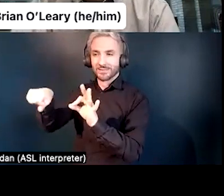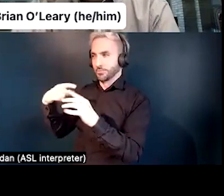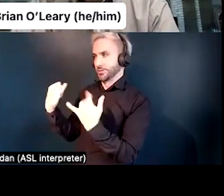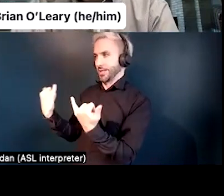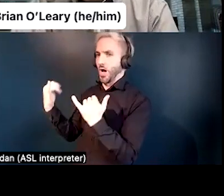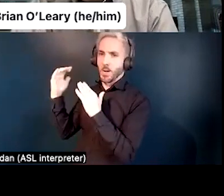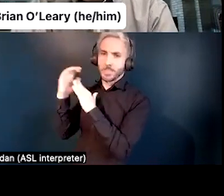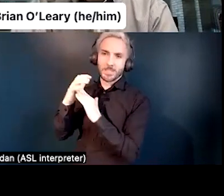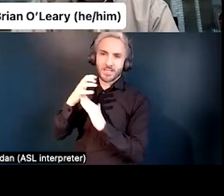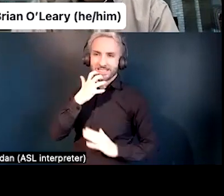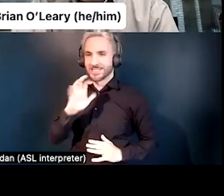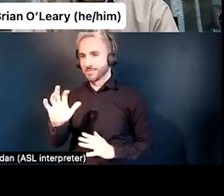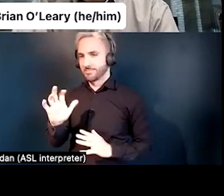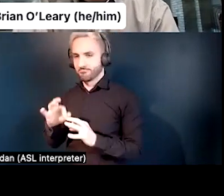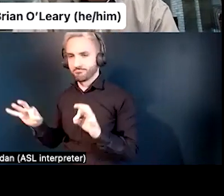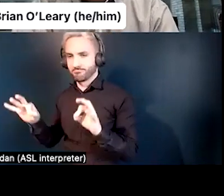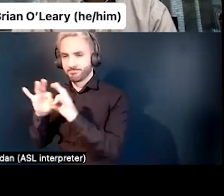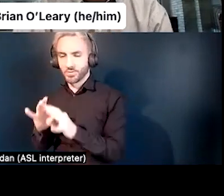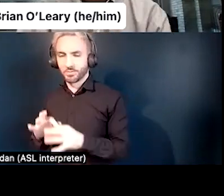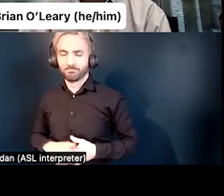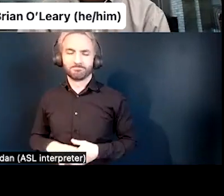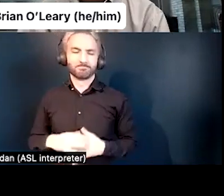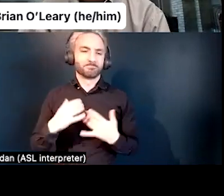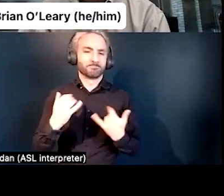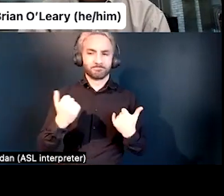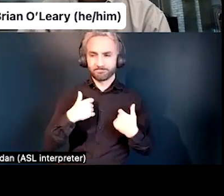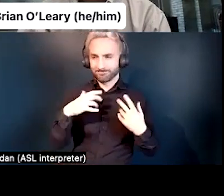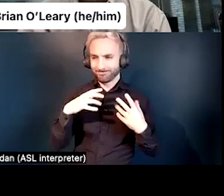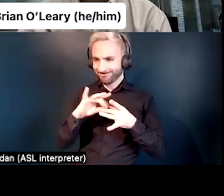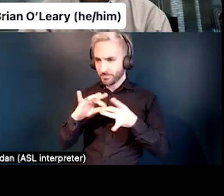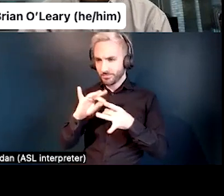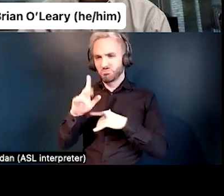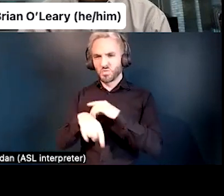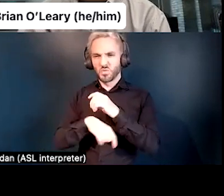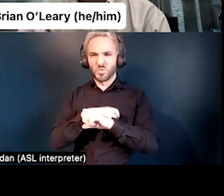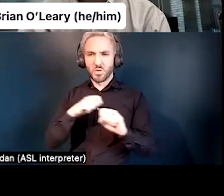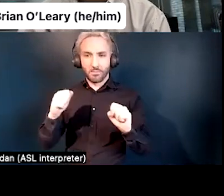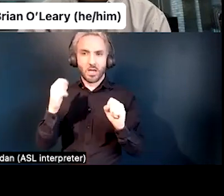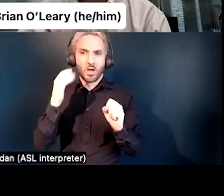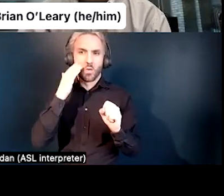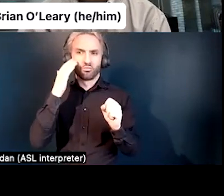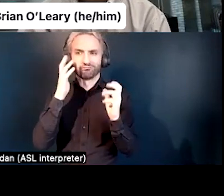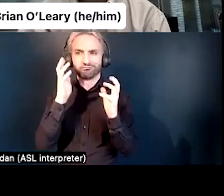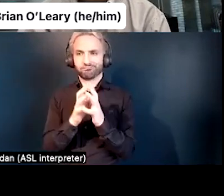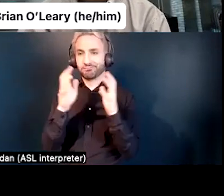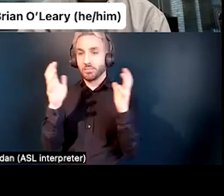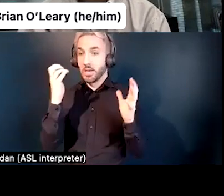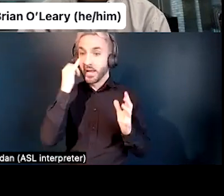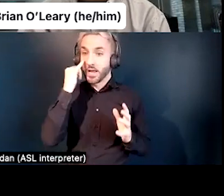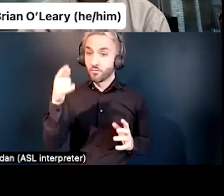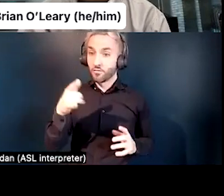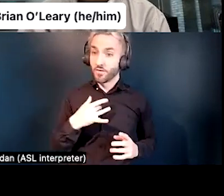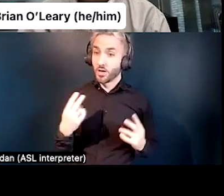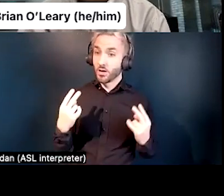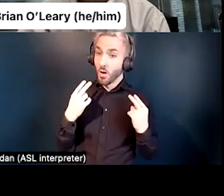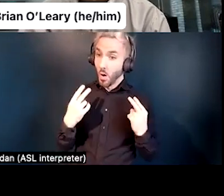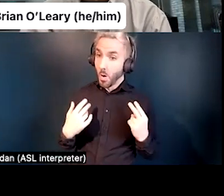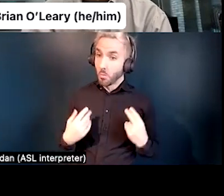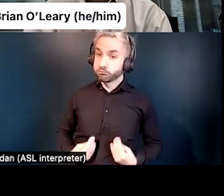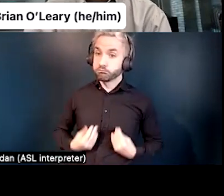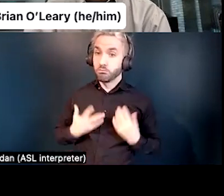And I thought I'd just wrap because this is a lot. If it's inspiring to you or motivating,